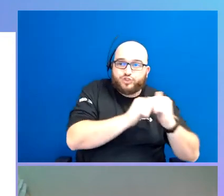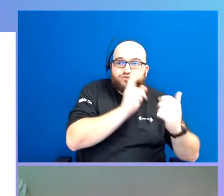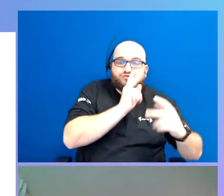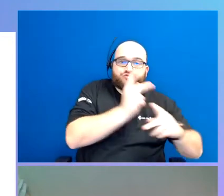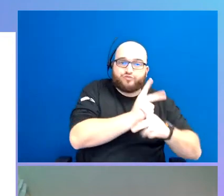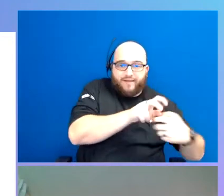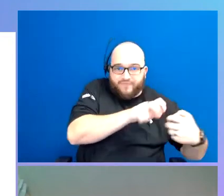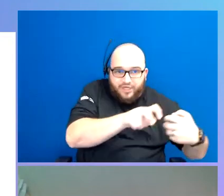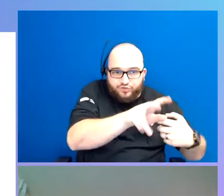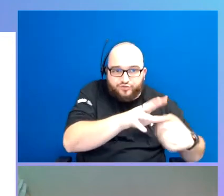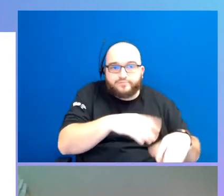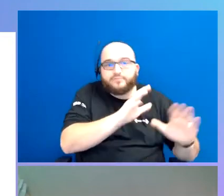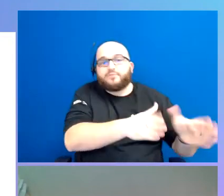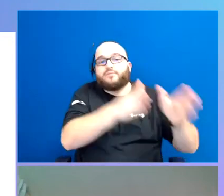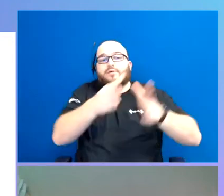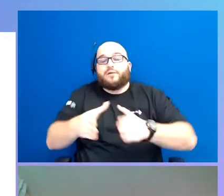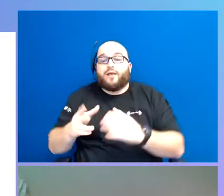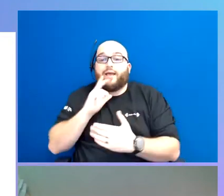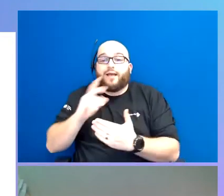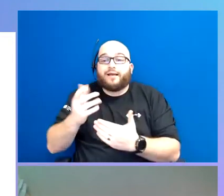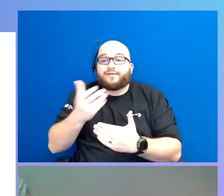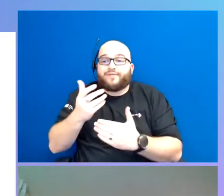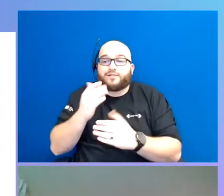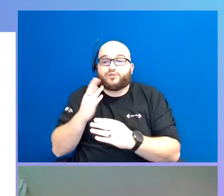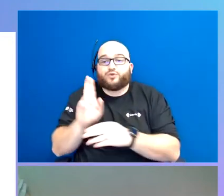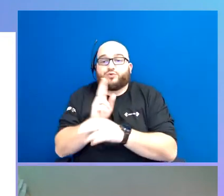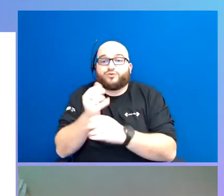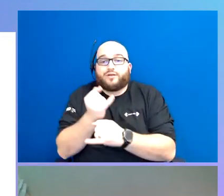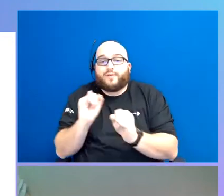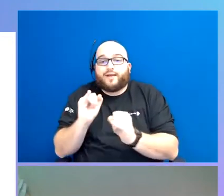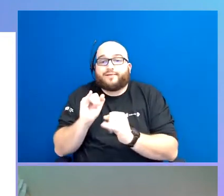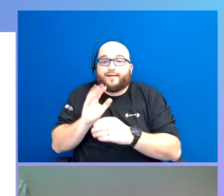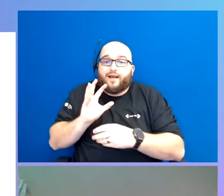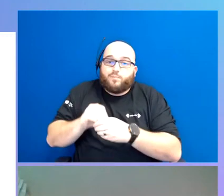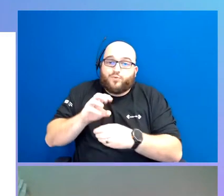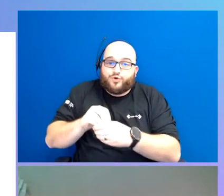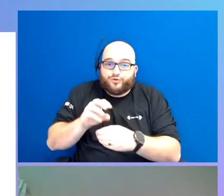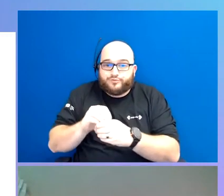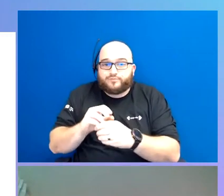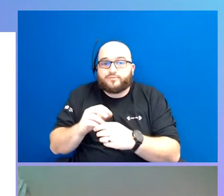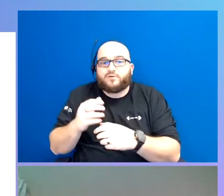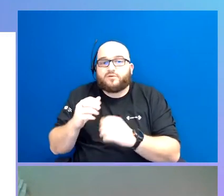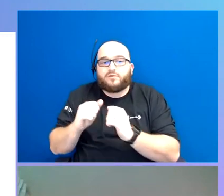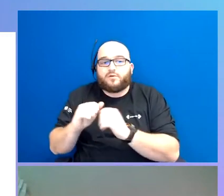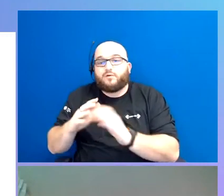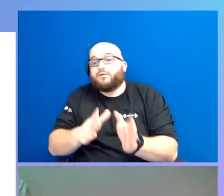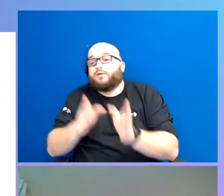device independent user input. Uh form label and things like